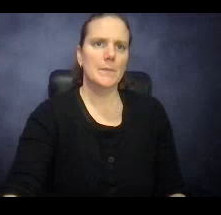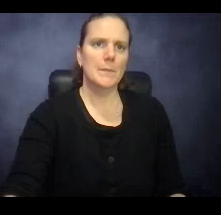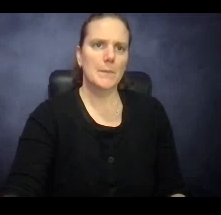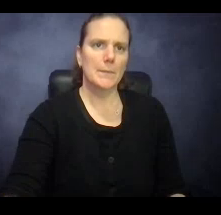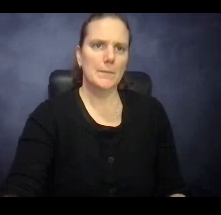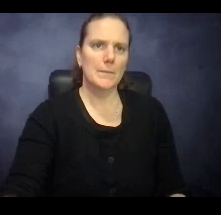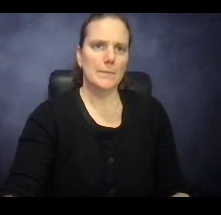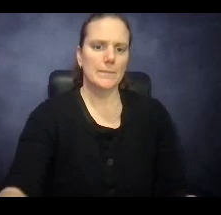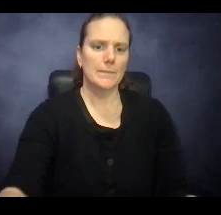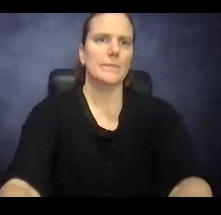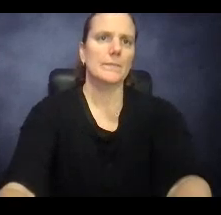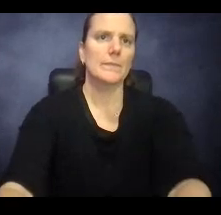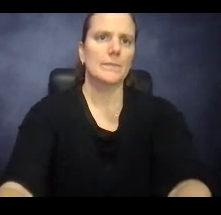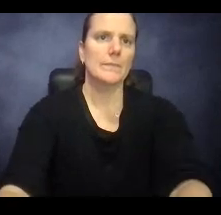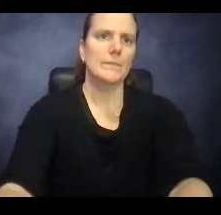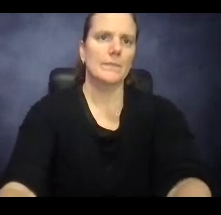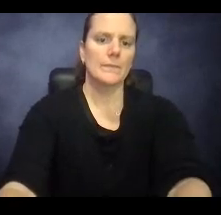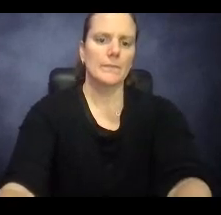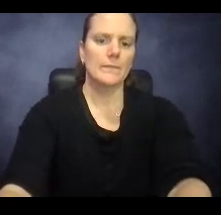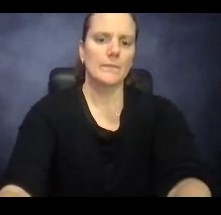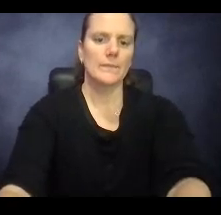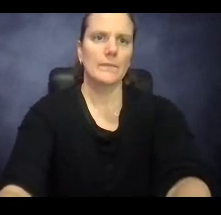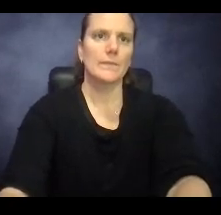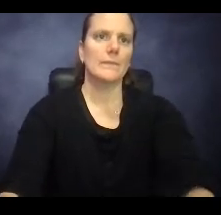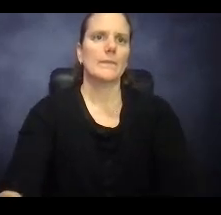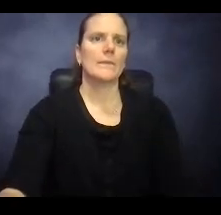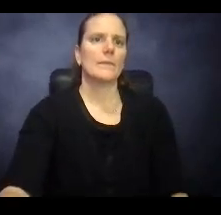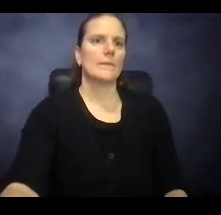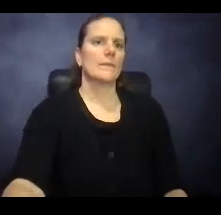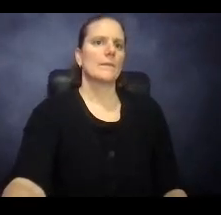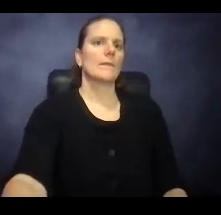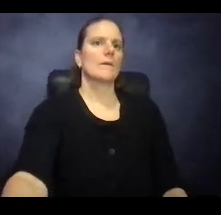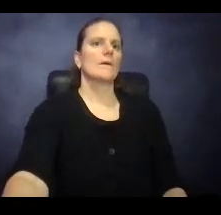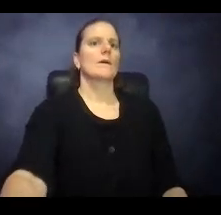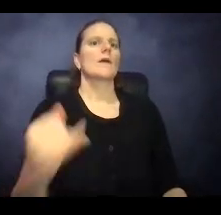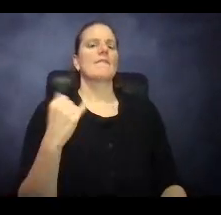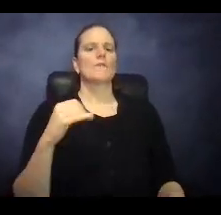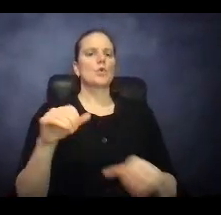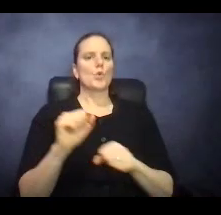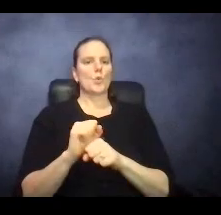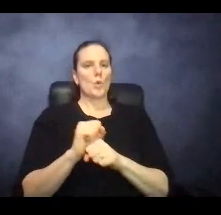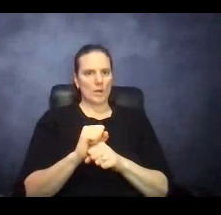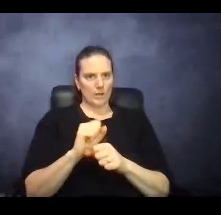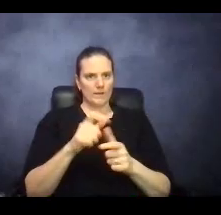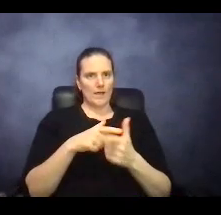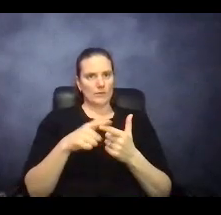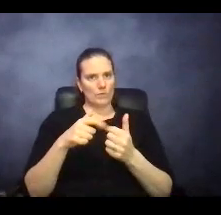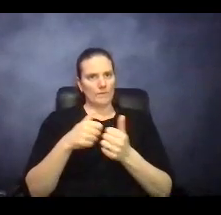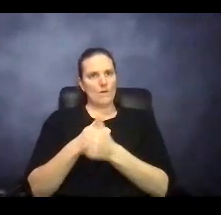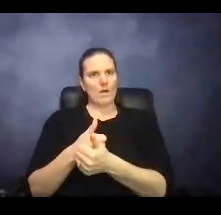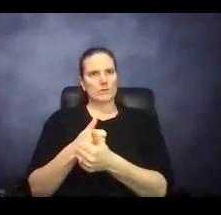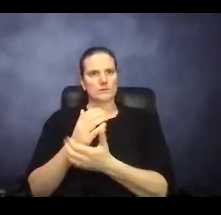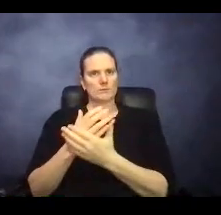and connection with someone so that we can actually do the work than it is for them to like adhere to some rigid recommendation.